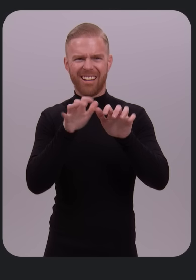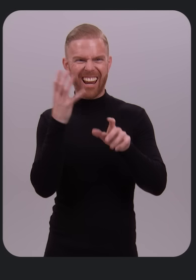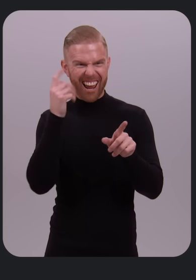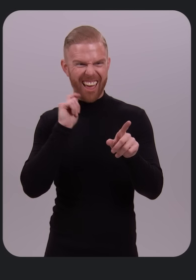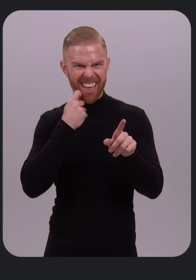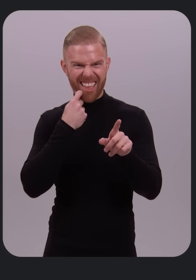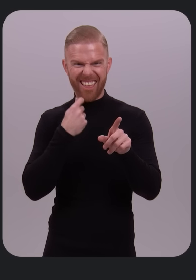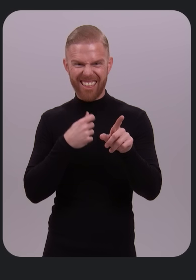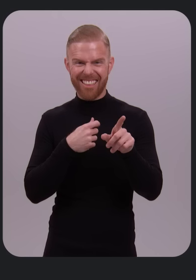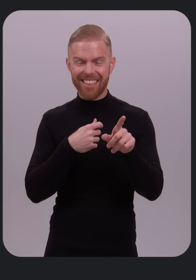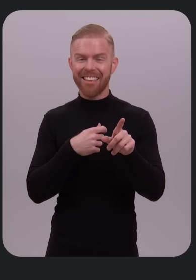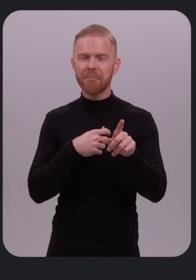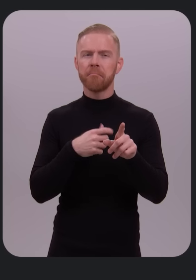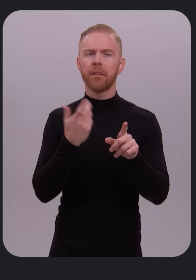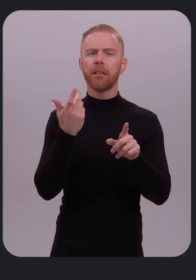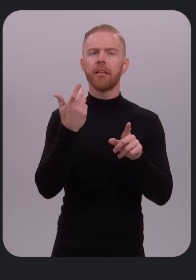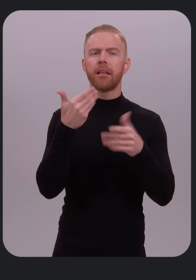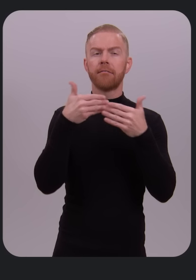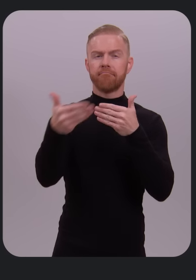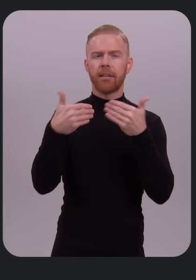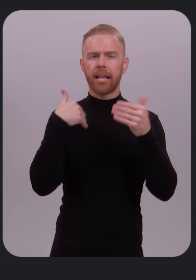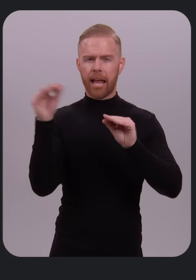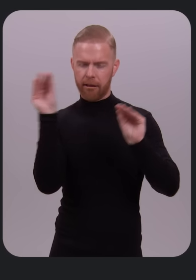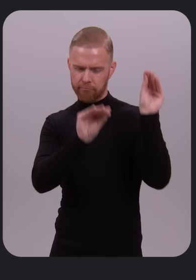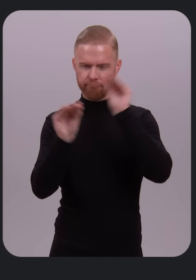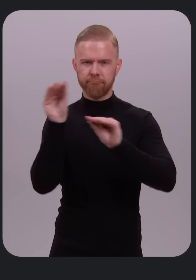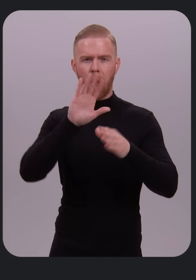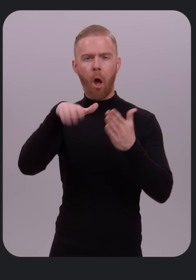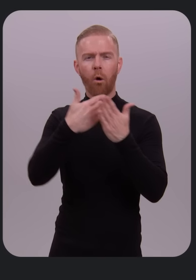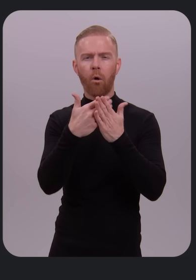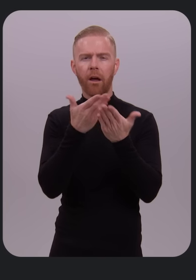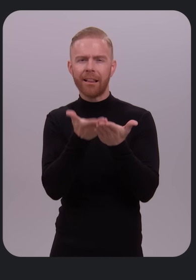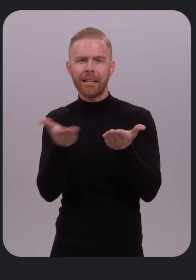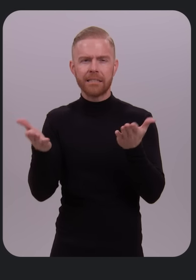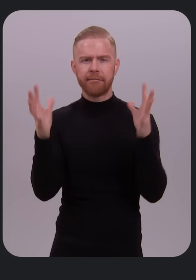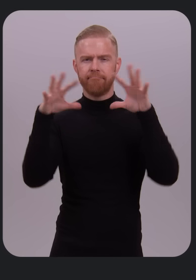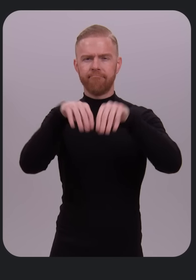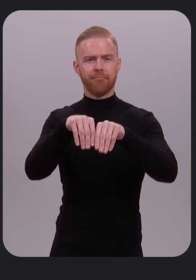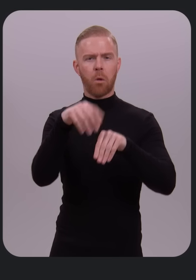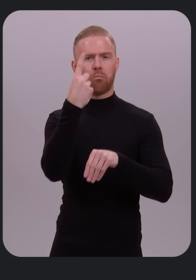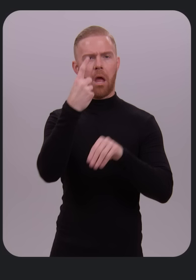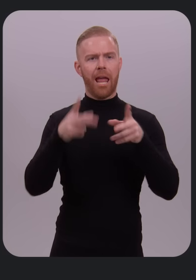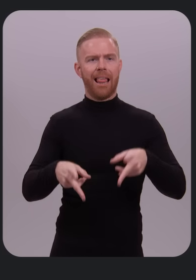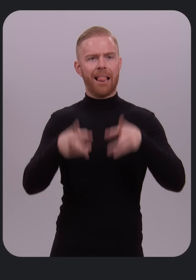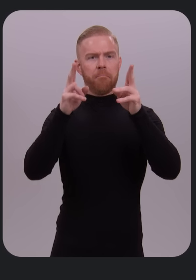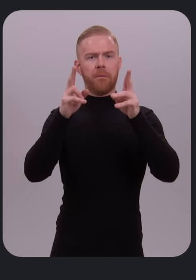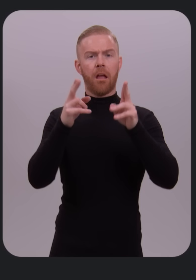Next, you can start to assemble all of those clips together. With a single prompt, you can describe